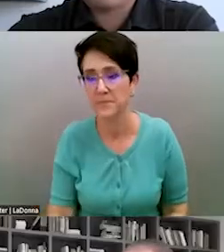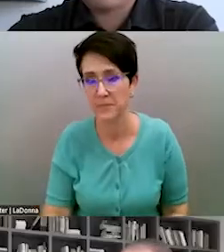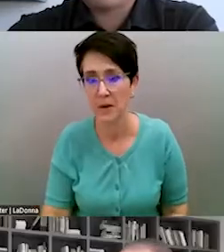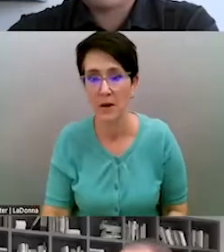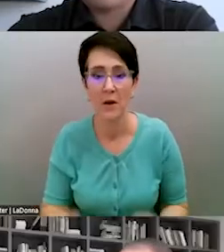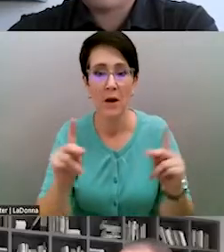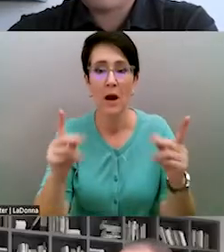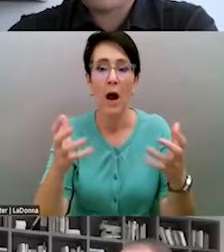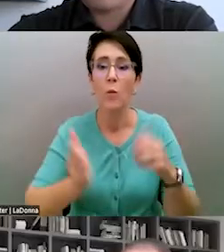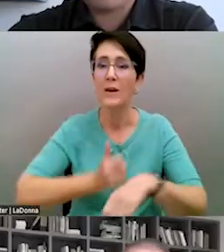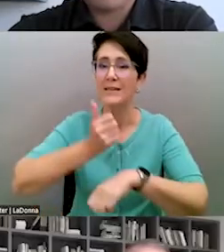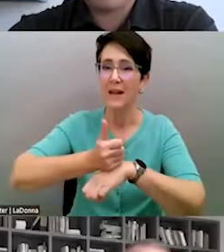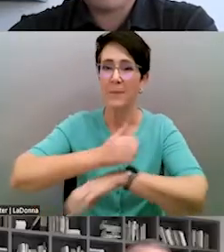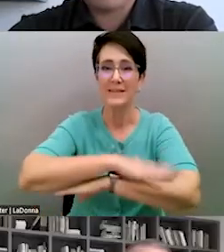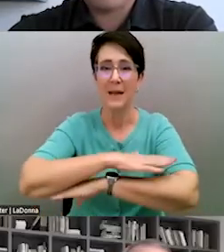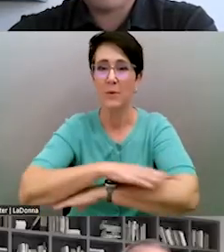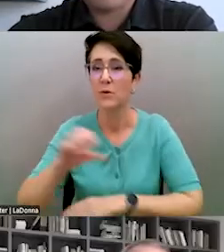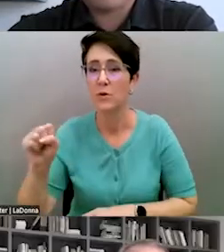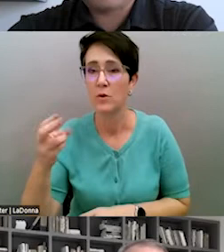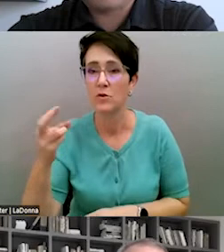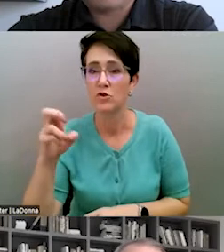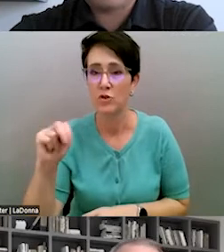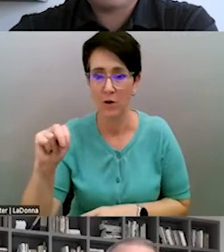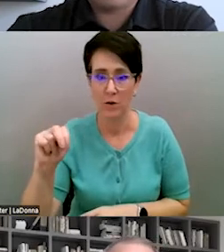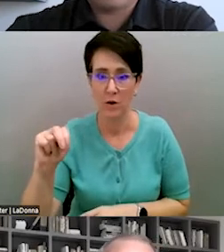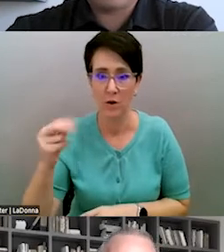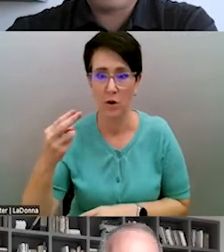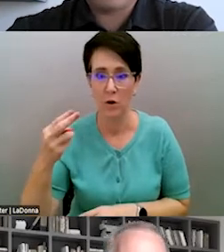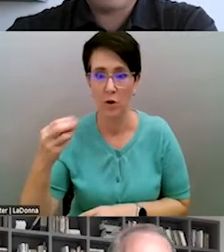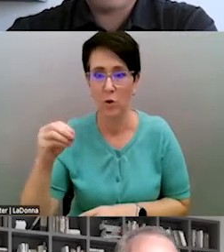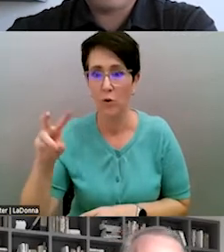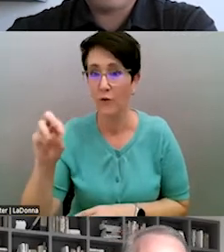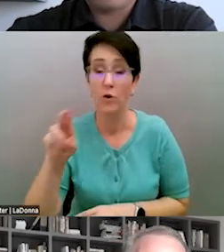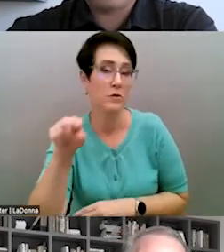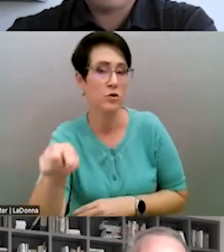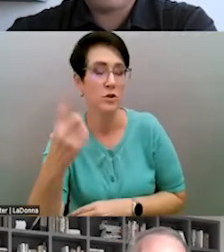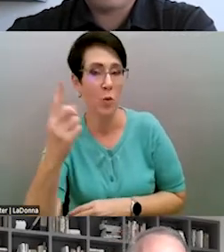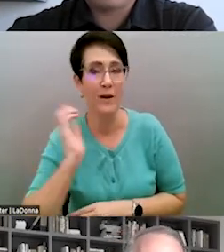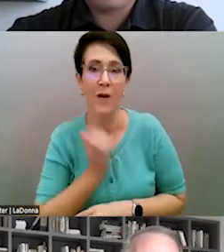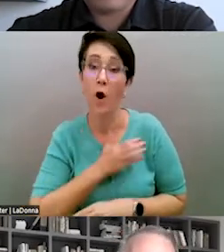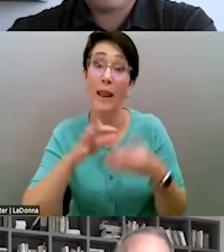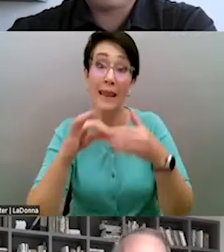DEPENDING ON TIME. I SHARE ONE OF OUR LEADING, CHILD ADOLESCENT G OF RUS IN THE CRISIS JAM.